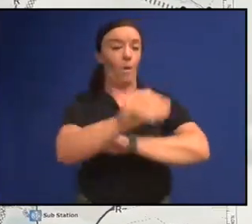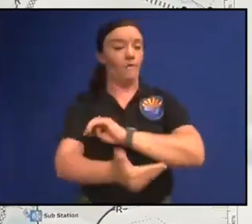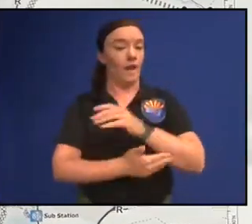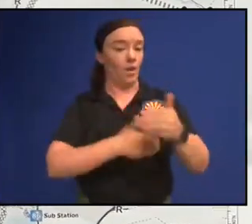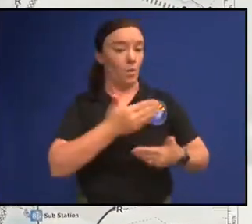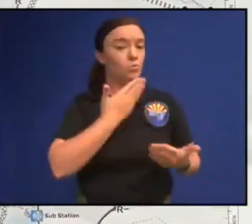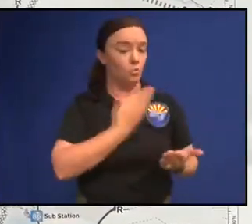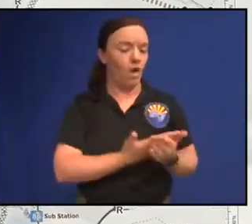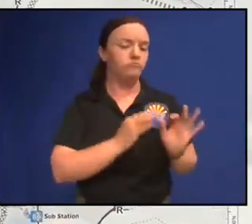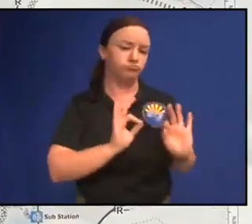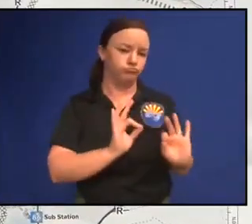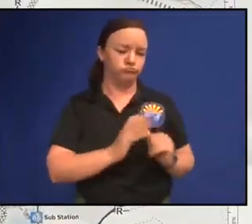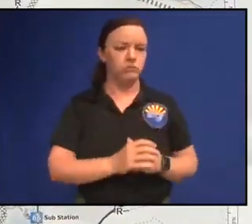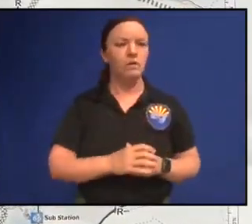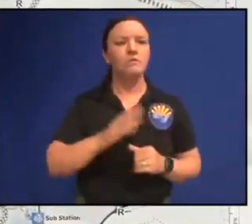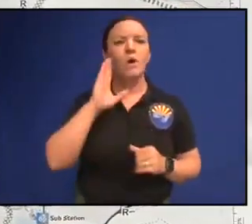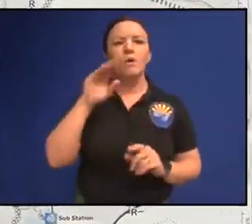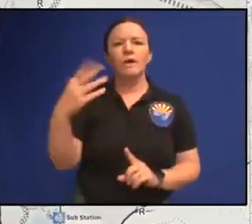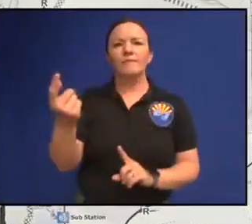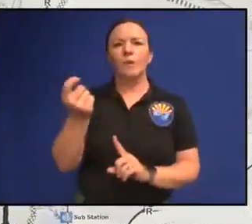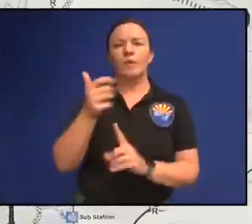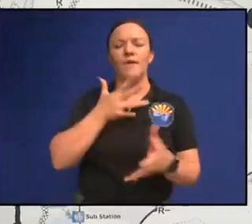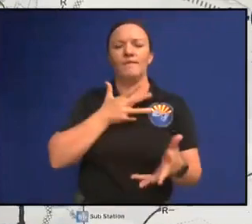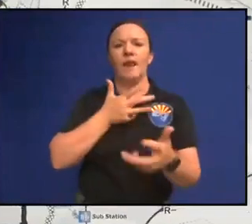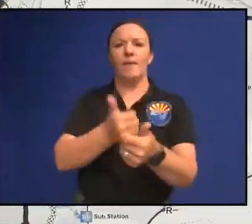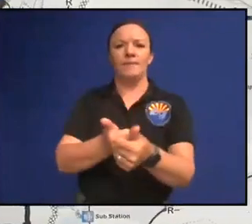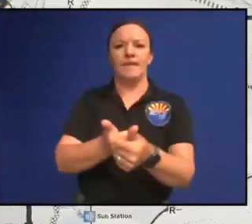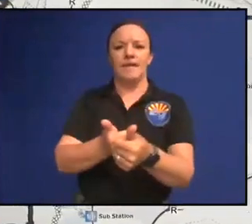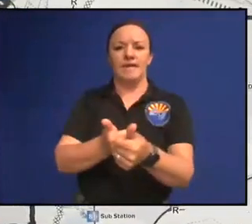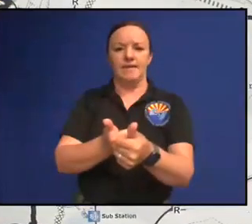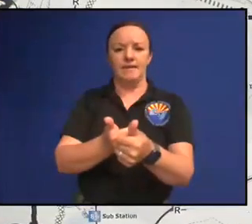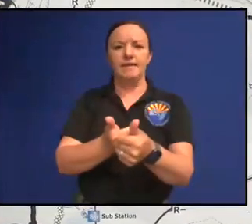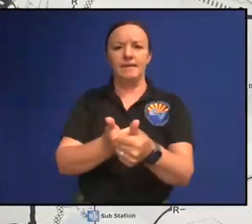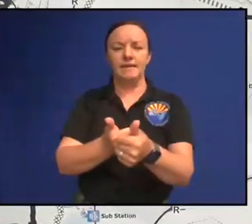WE ARE LOOKING AT THE LAST POLYGON THAT WE HAVE